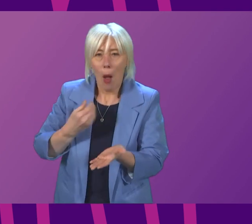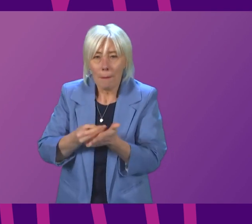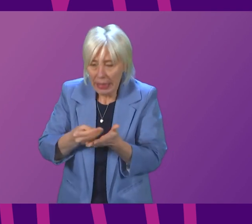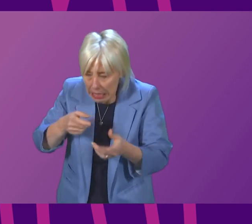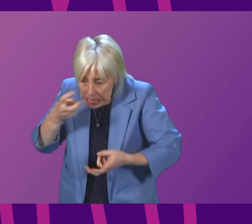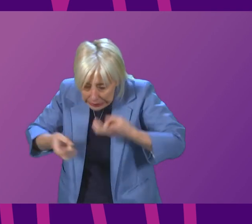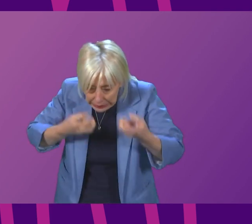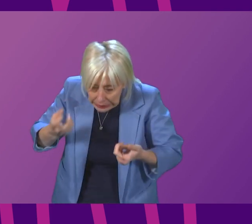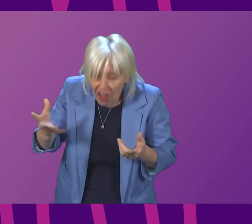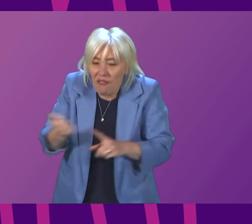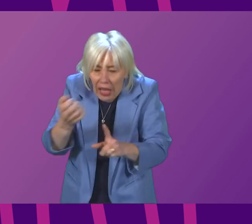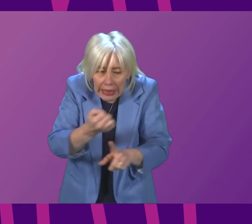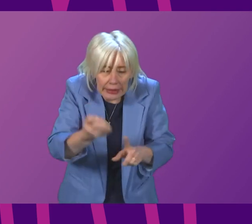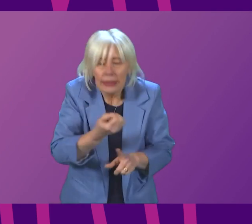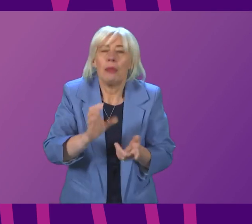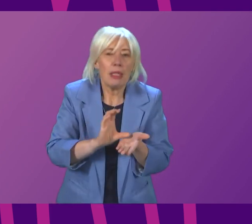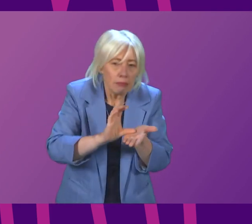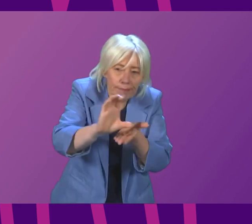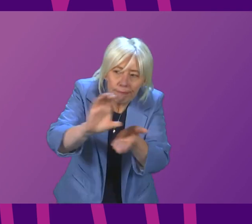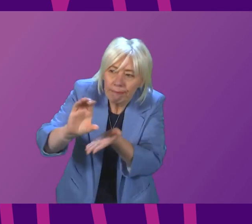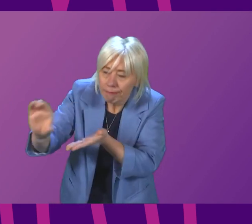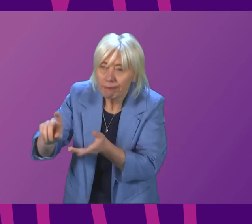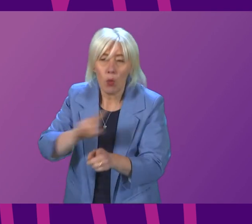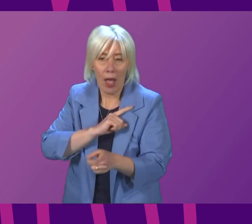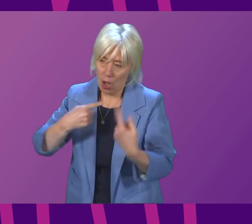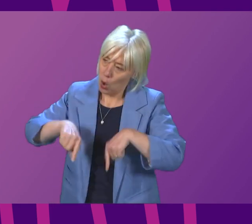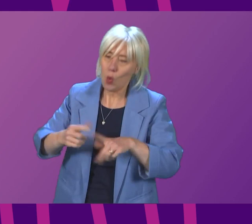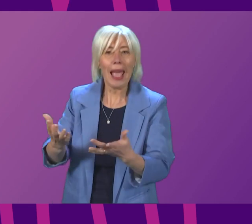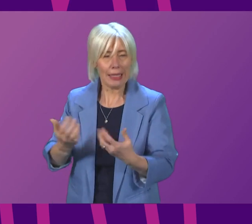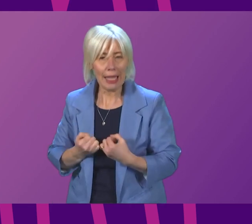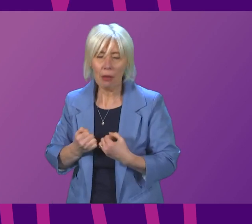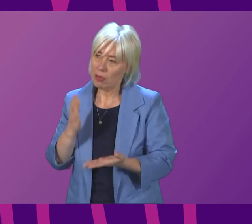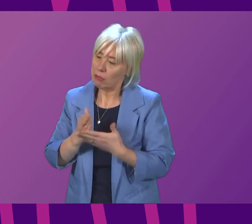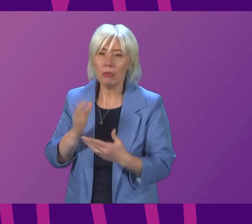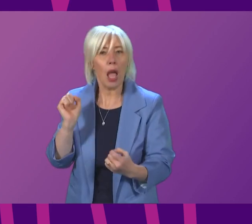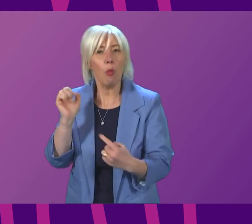support to Scottish businesses, because we accept how important it is, in the face of